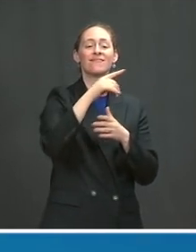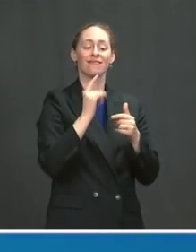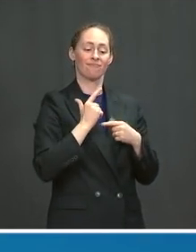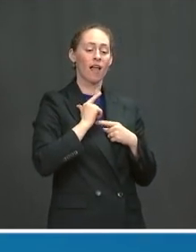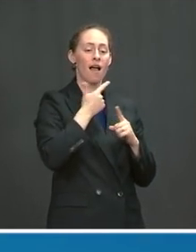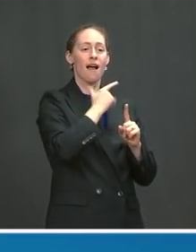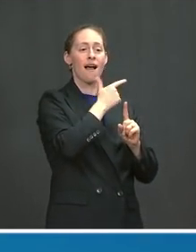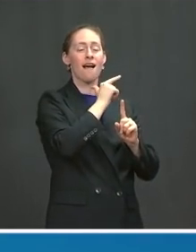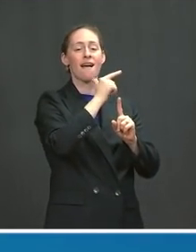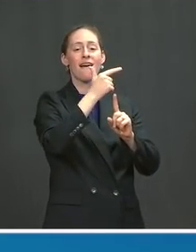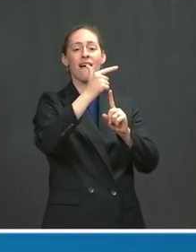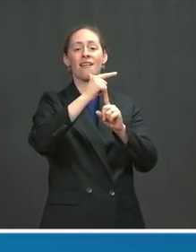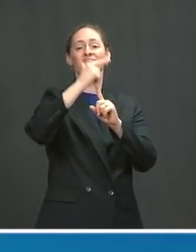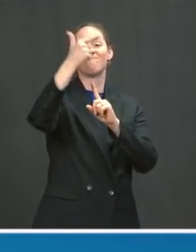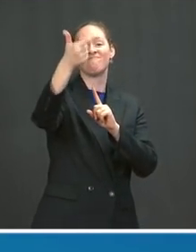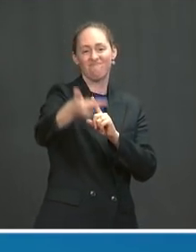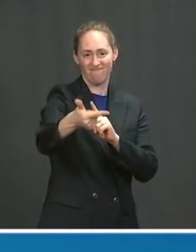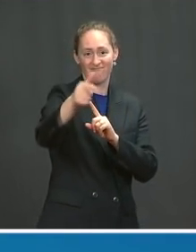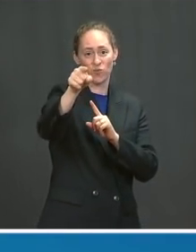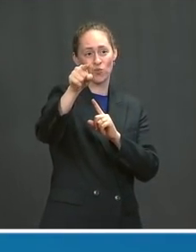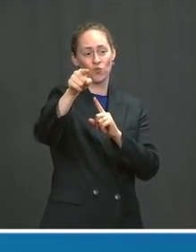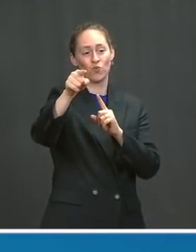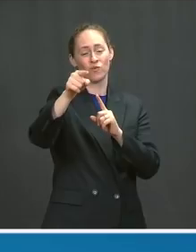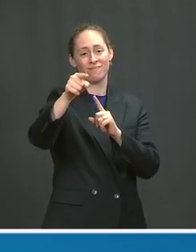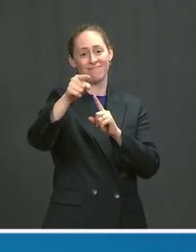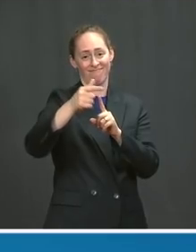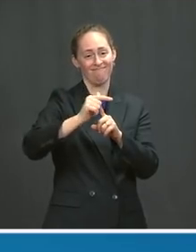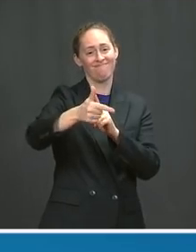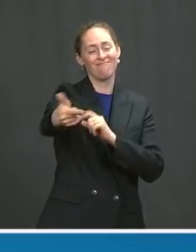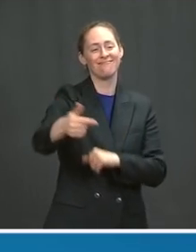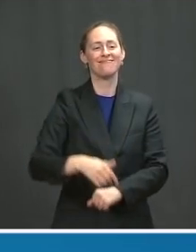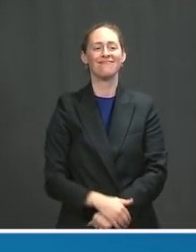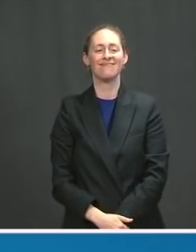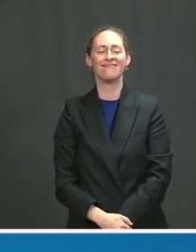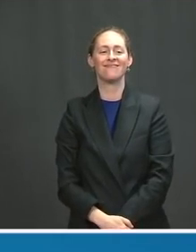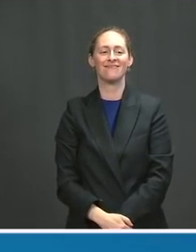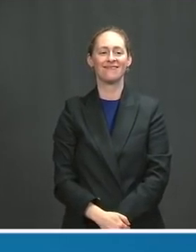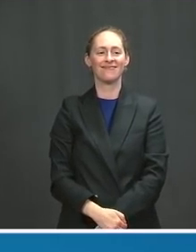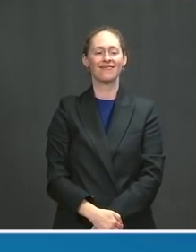And so, midshipmen, when you stand to take the oath,